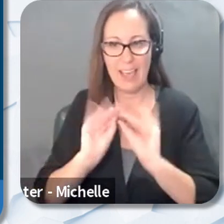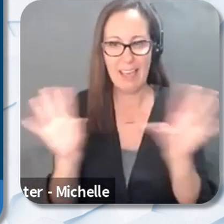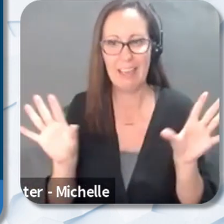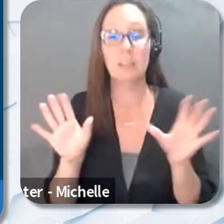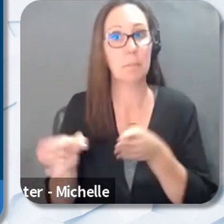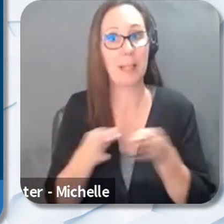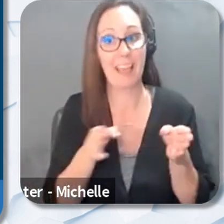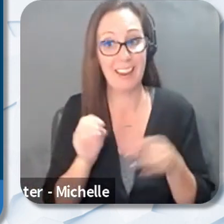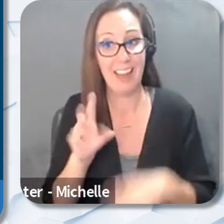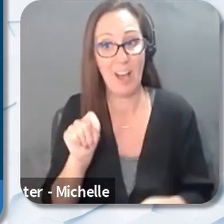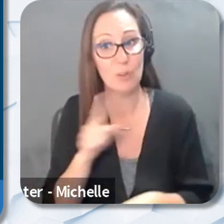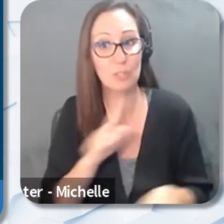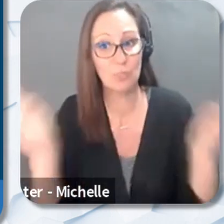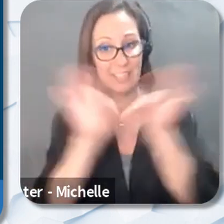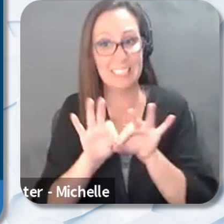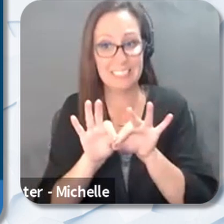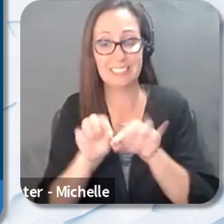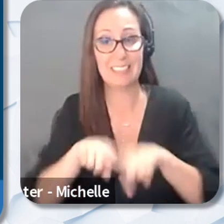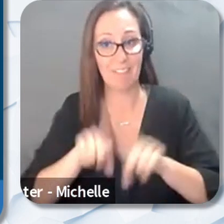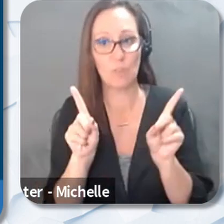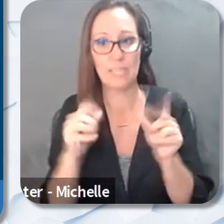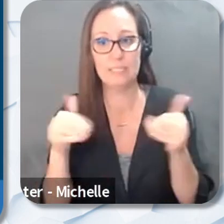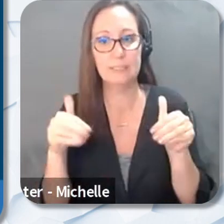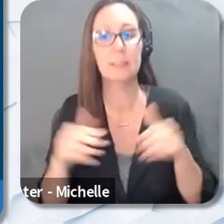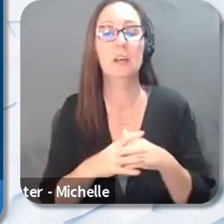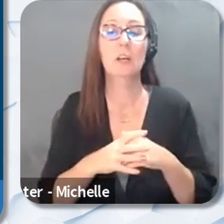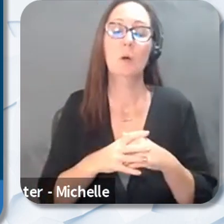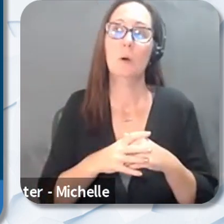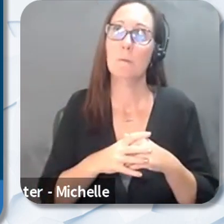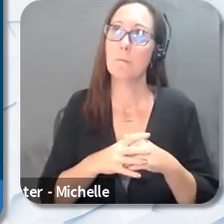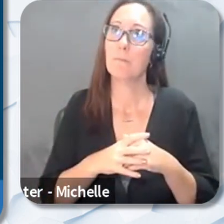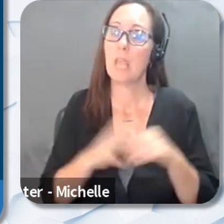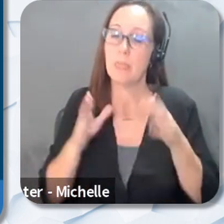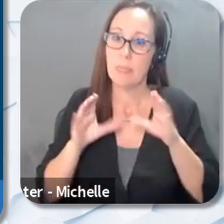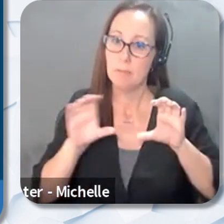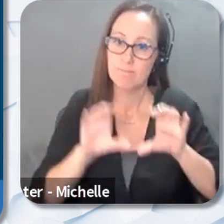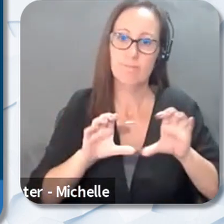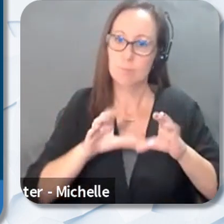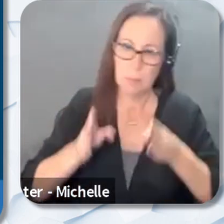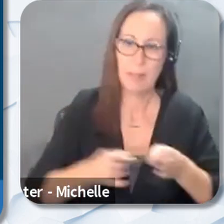You know some of the things that went into into the planning of this led to how we